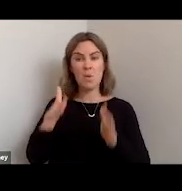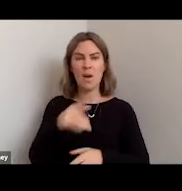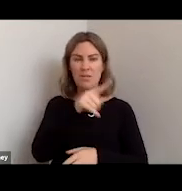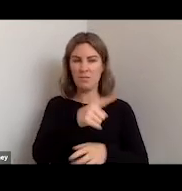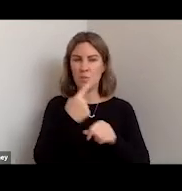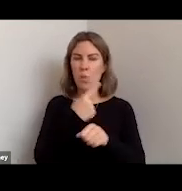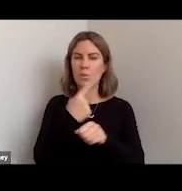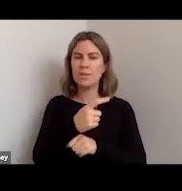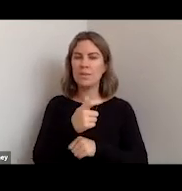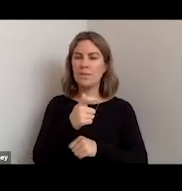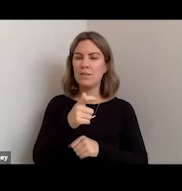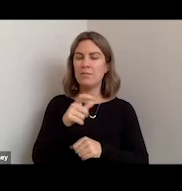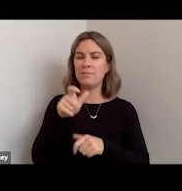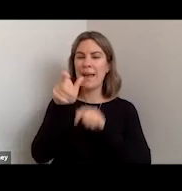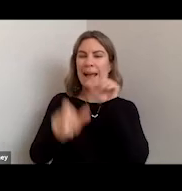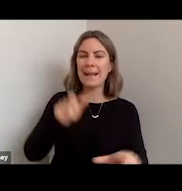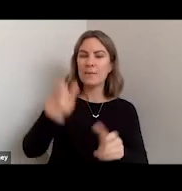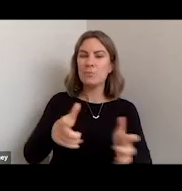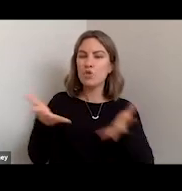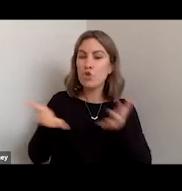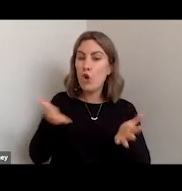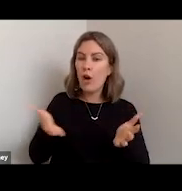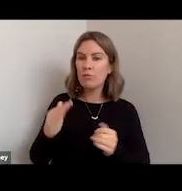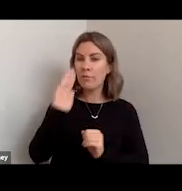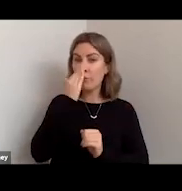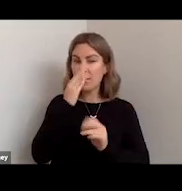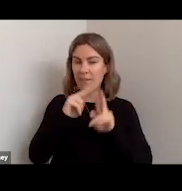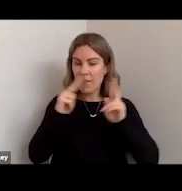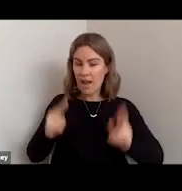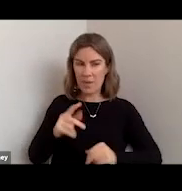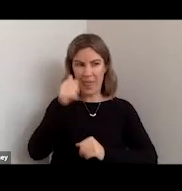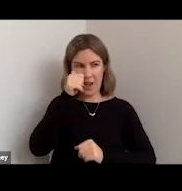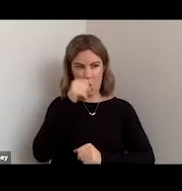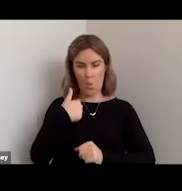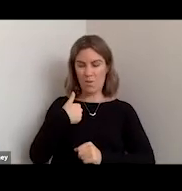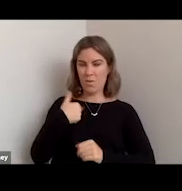they walk in and they get to know them. Like I know my audiences from